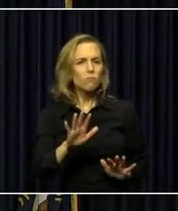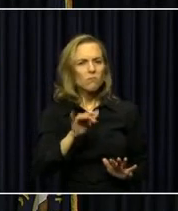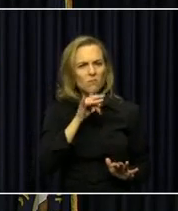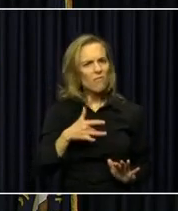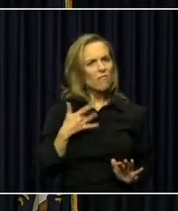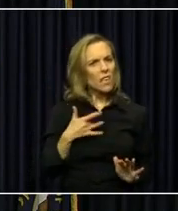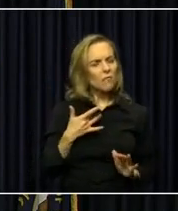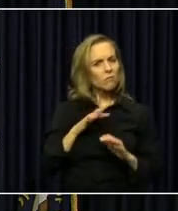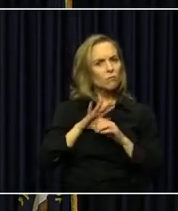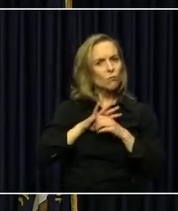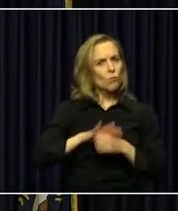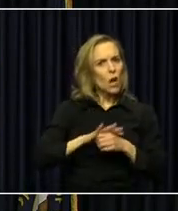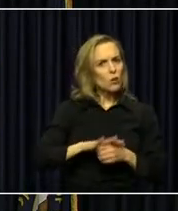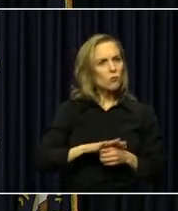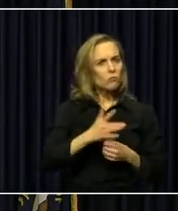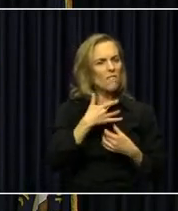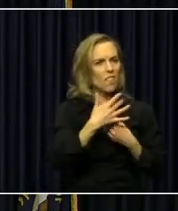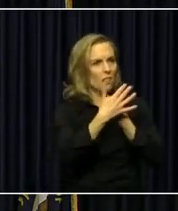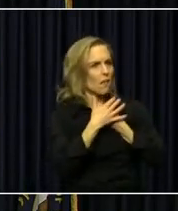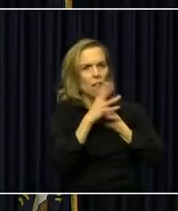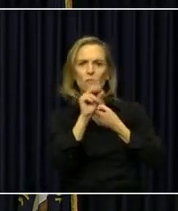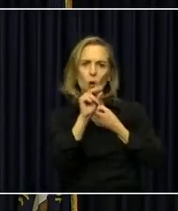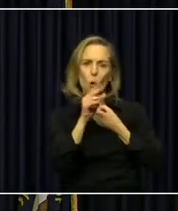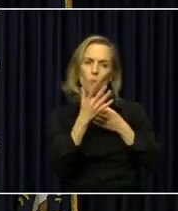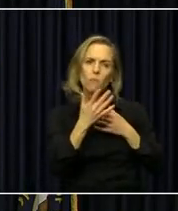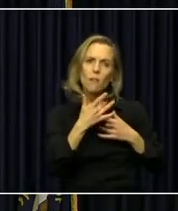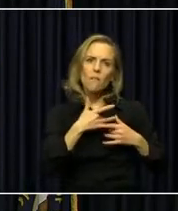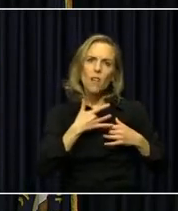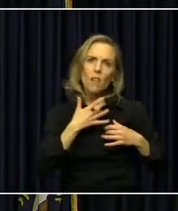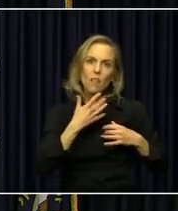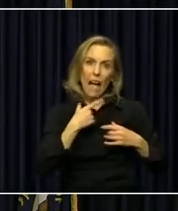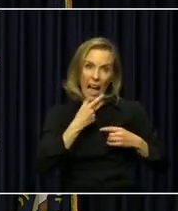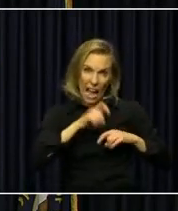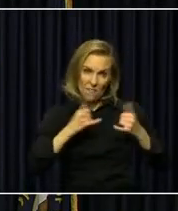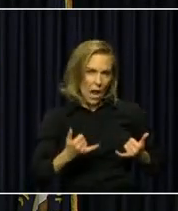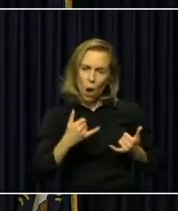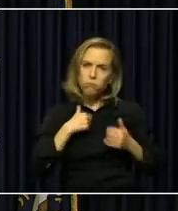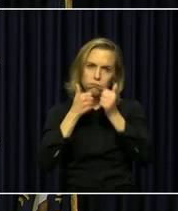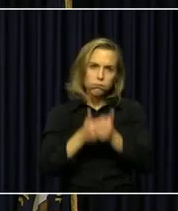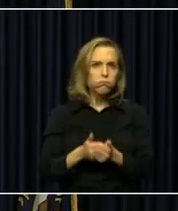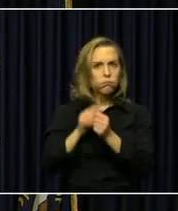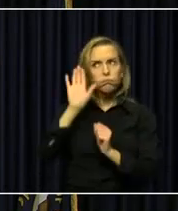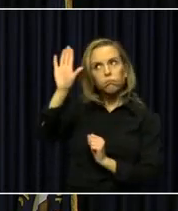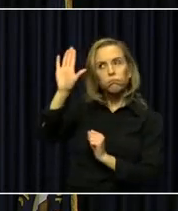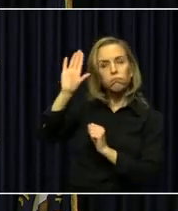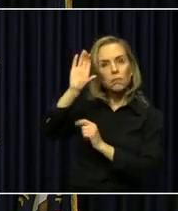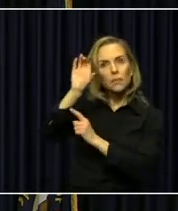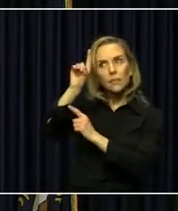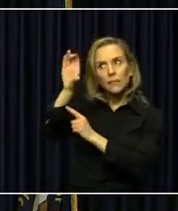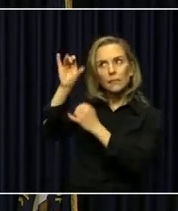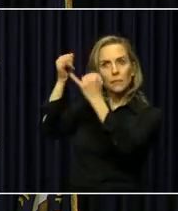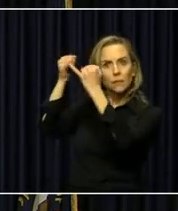NUMBER OF PEOPLE WITH SYMPTOMS OR IN THE RISK AREAS IS STILL PRETTY HIGH.